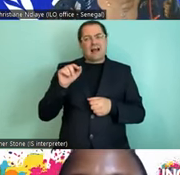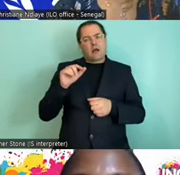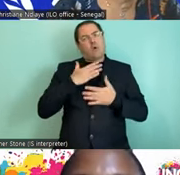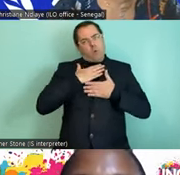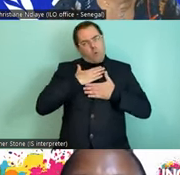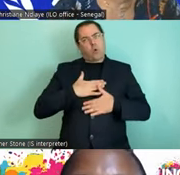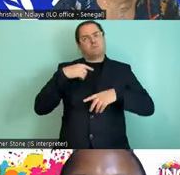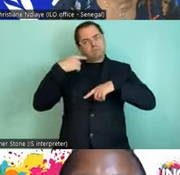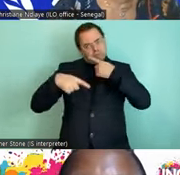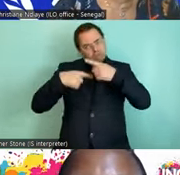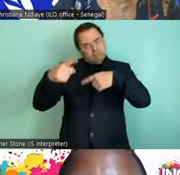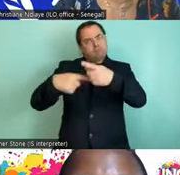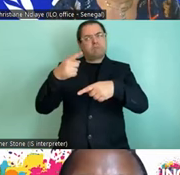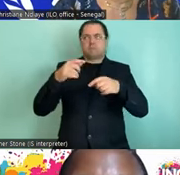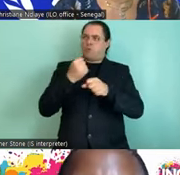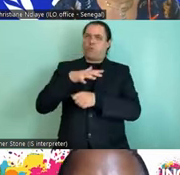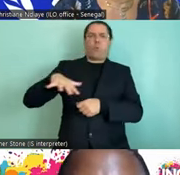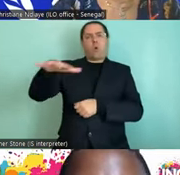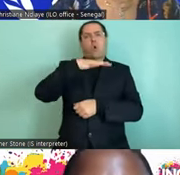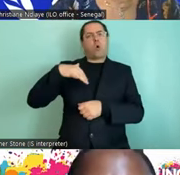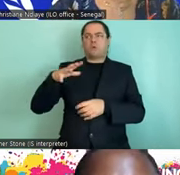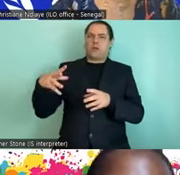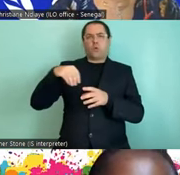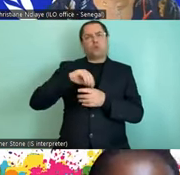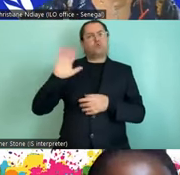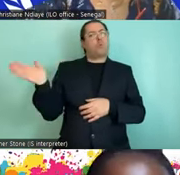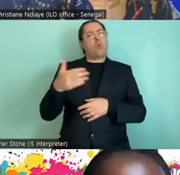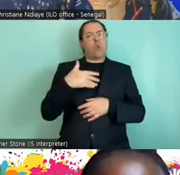an inclusive workplace that ensures that all our people thrive.